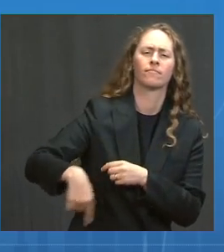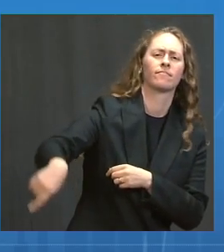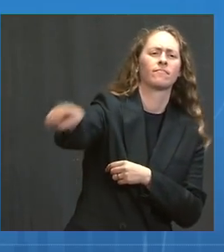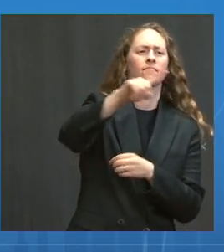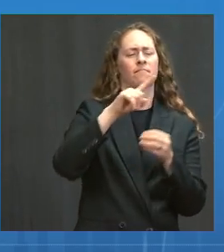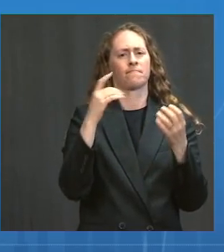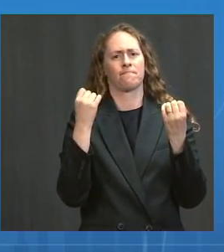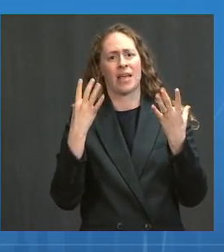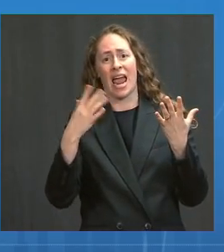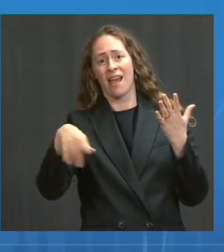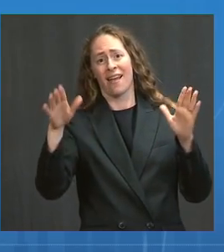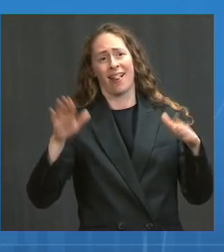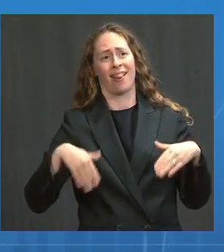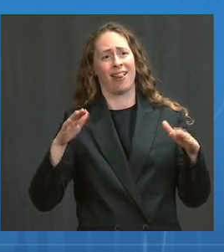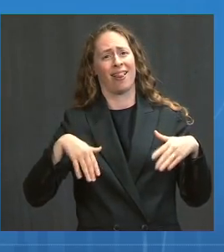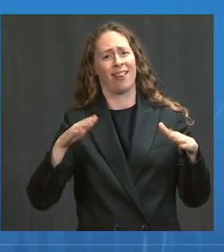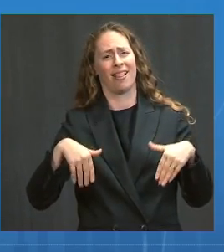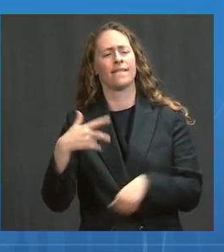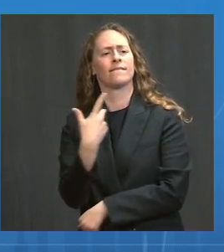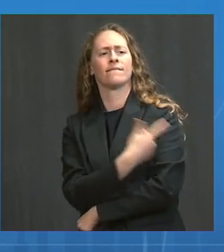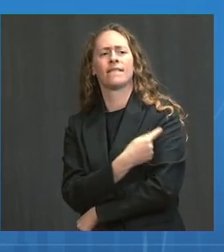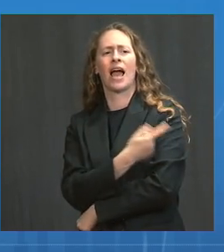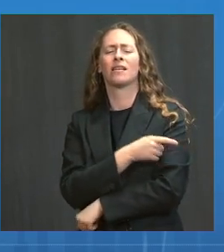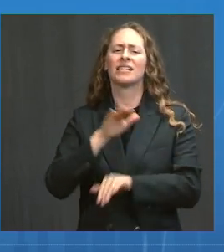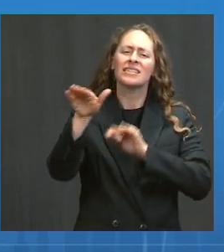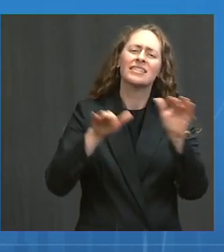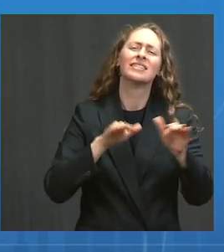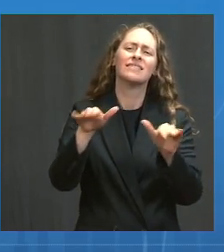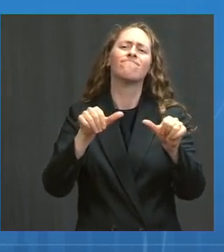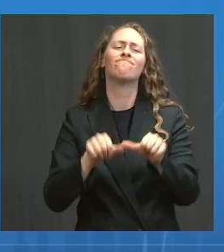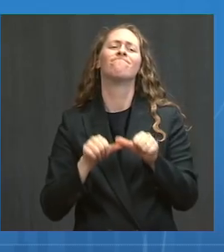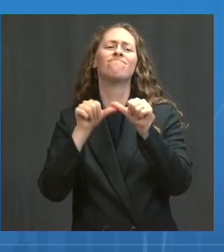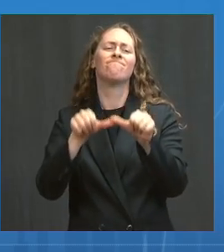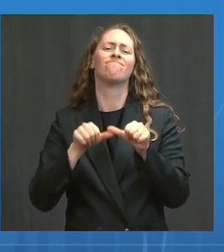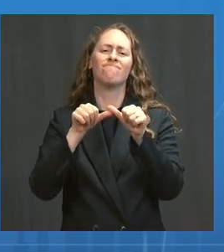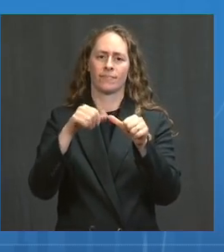continues across the summer months. And our resolve to reach those